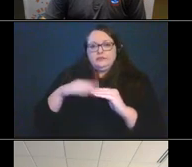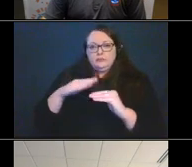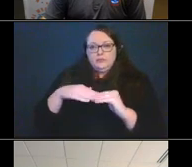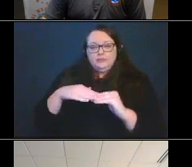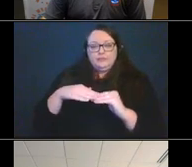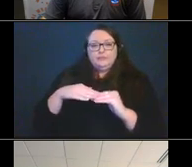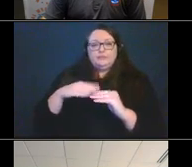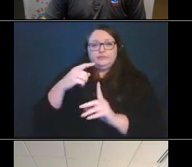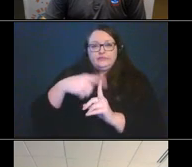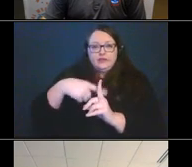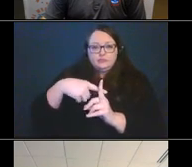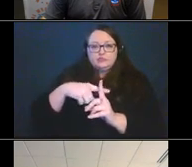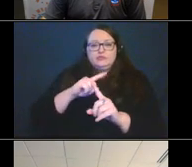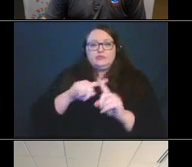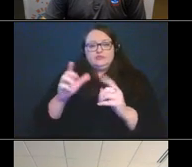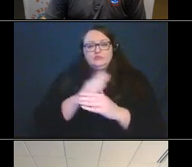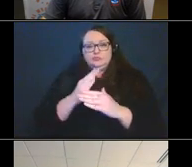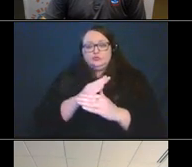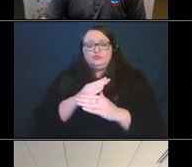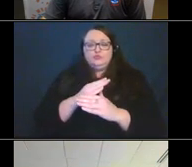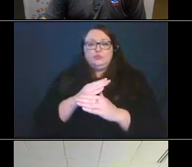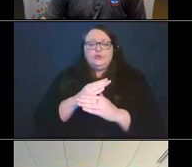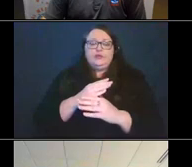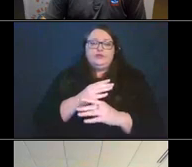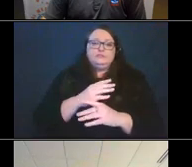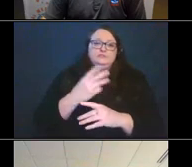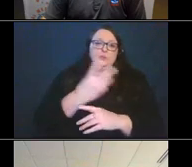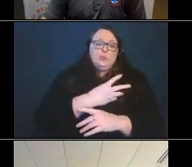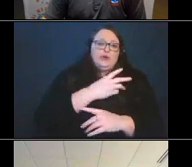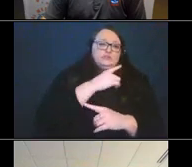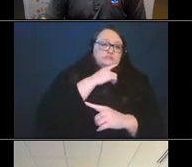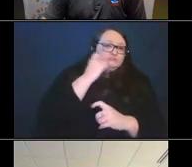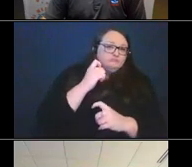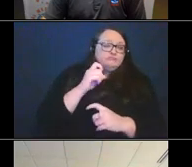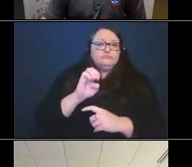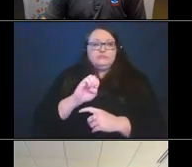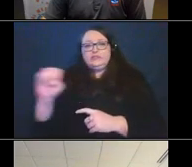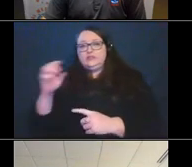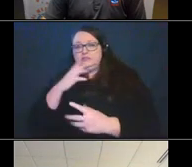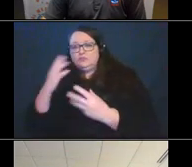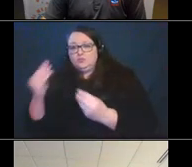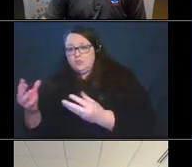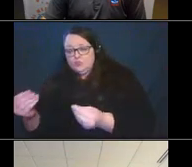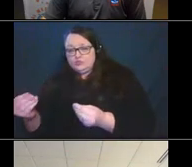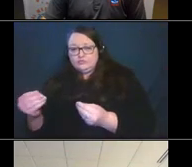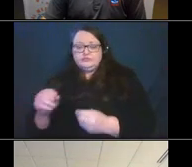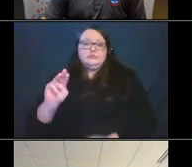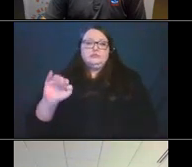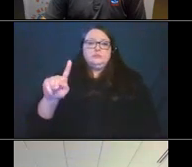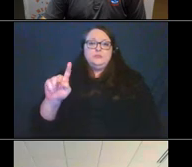the differences between arid and moist climates. Yeah, it’s a non-trivial effort to recalibrate,